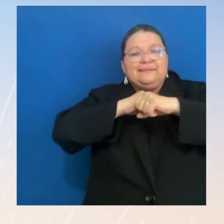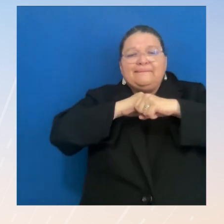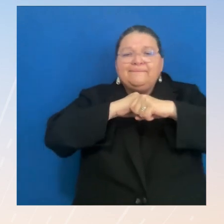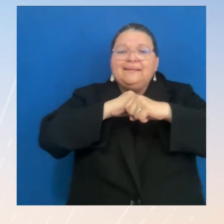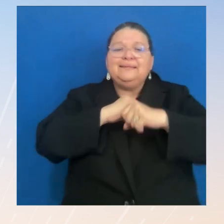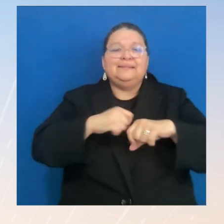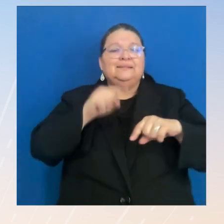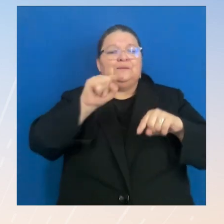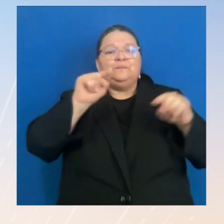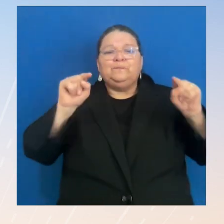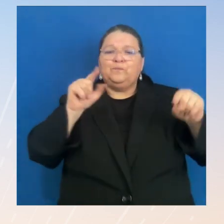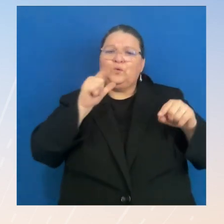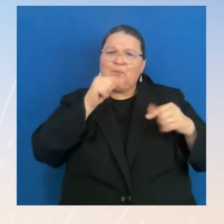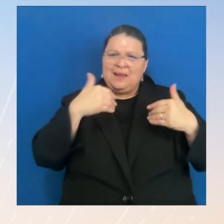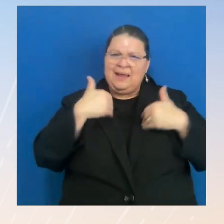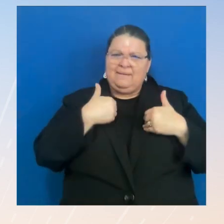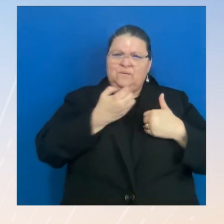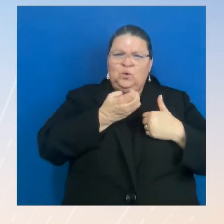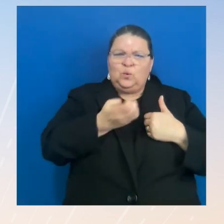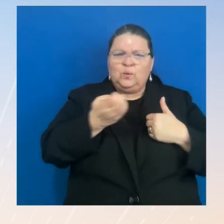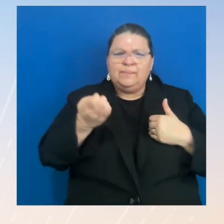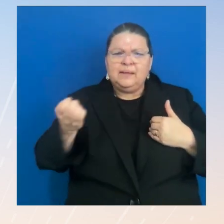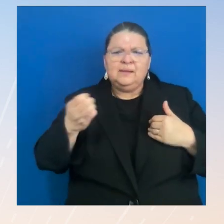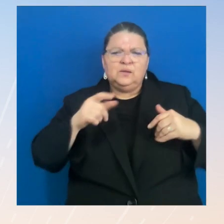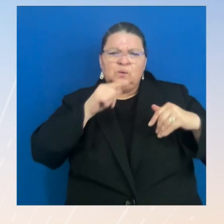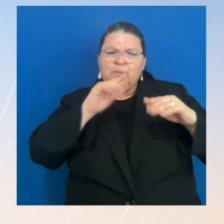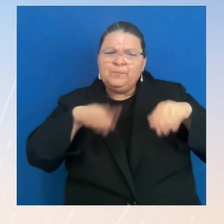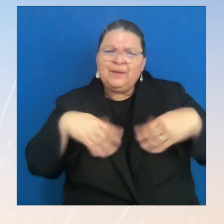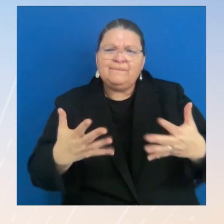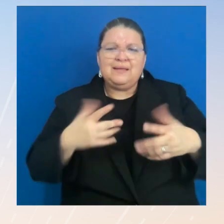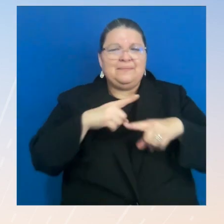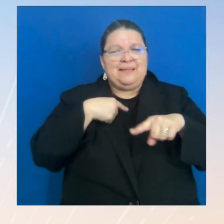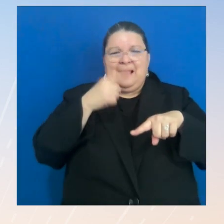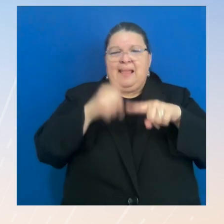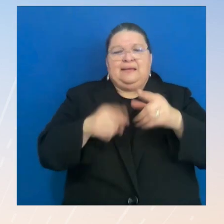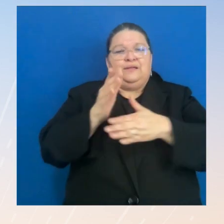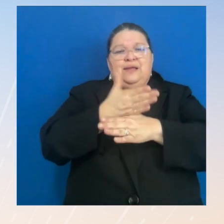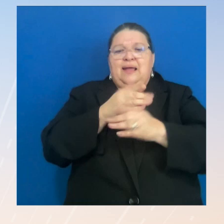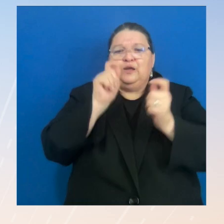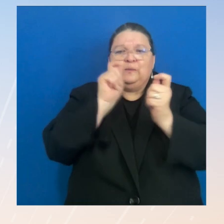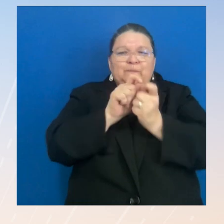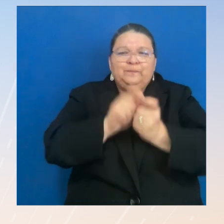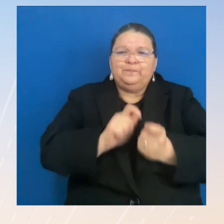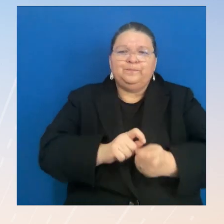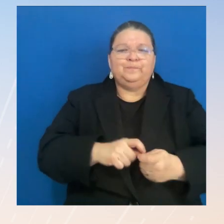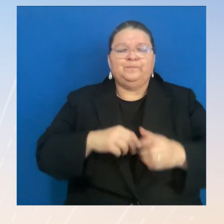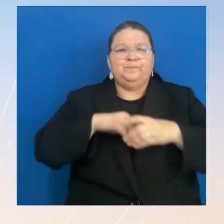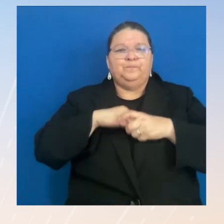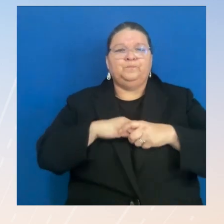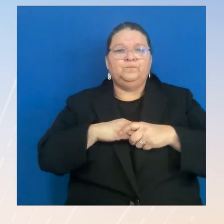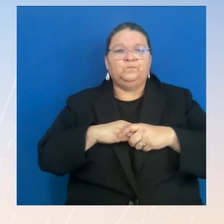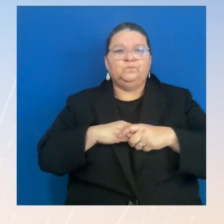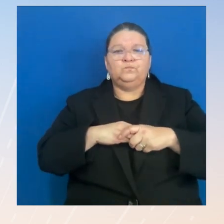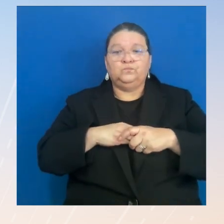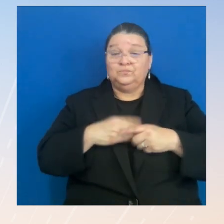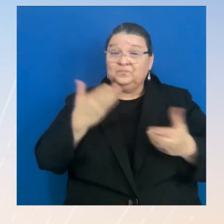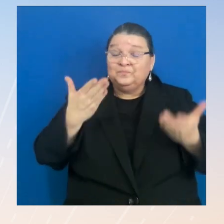but I don't have more to detail that on from here. The Press: But -- on Turkey -- it would solve a particular running problem that you've had since you were -- Ms. Psaki: Yes.